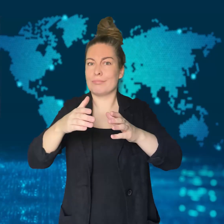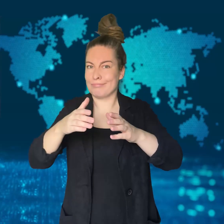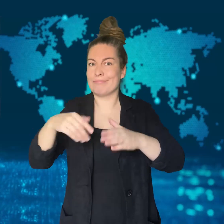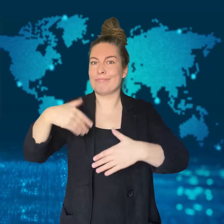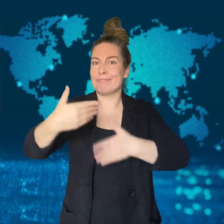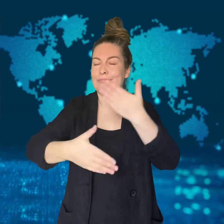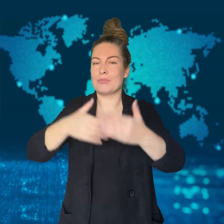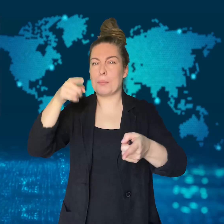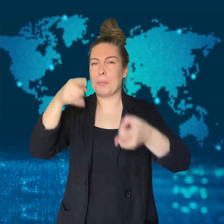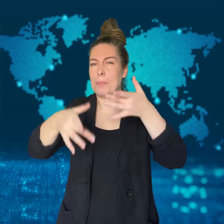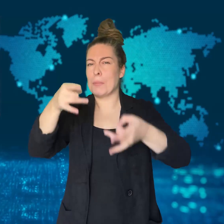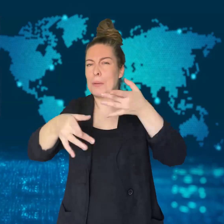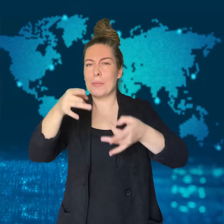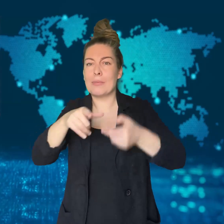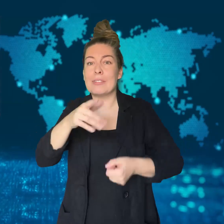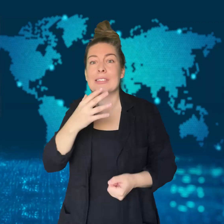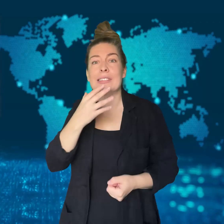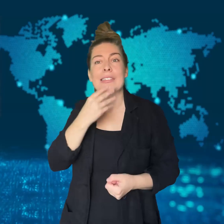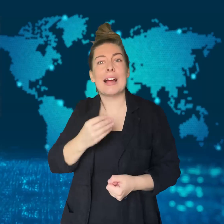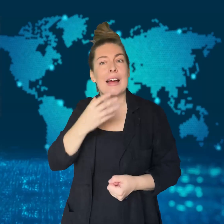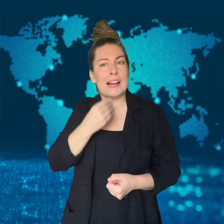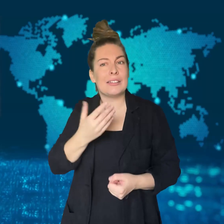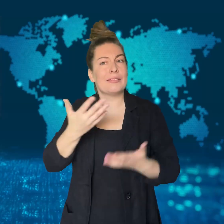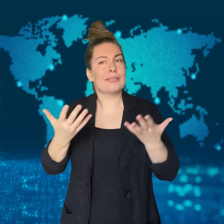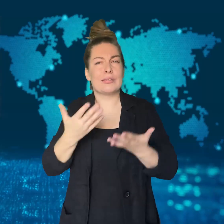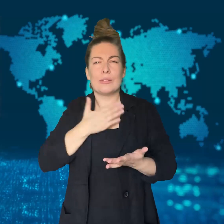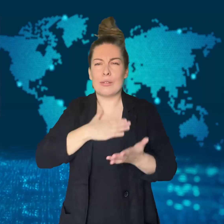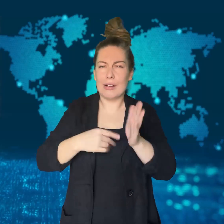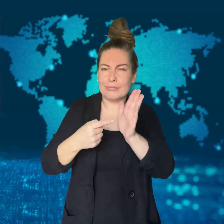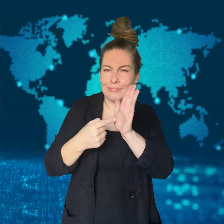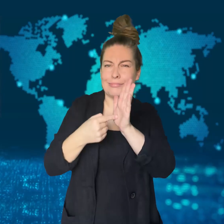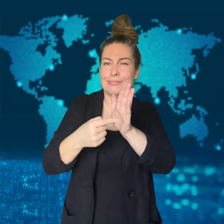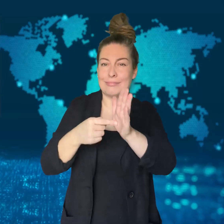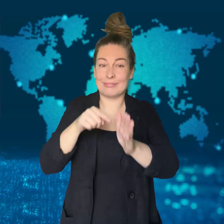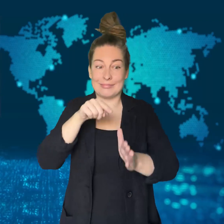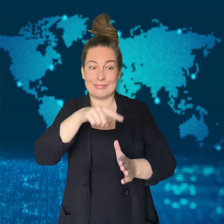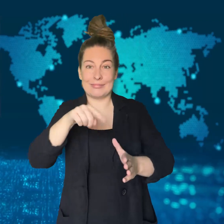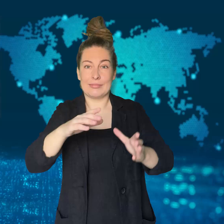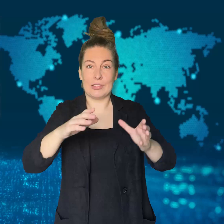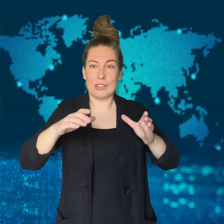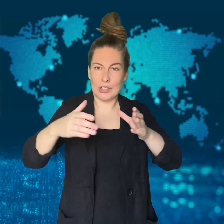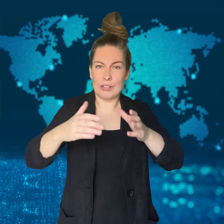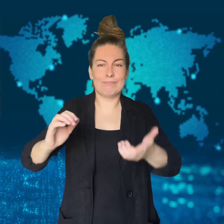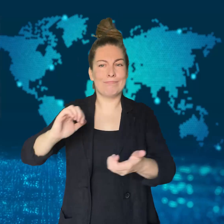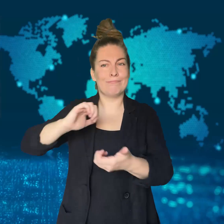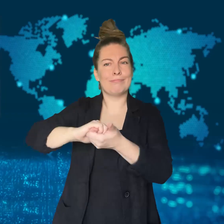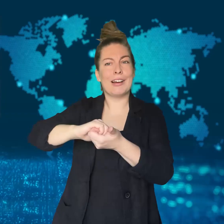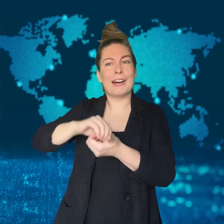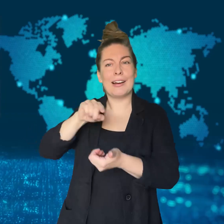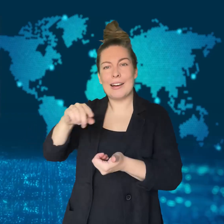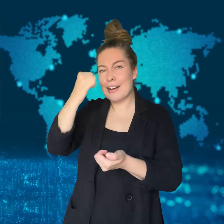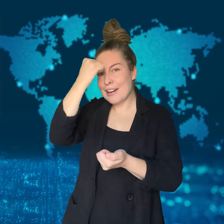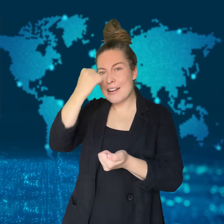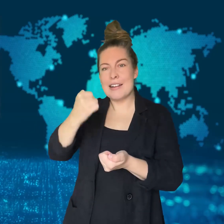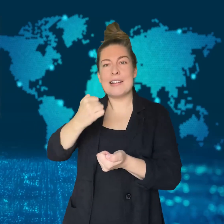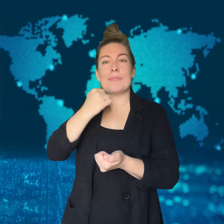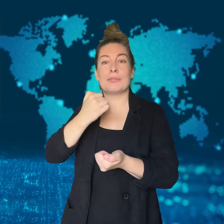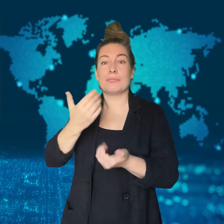Originally the group began firing at Israel to